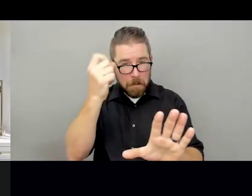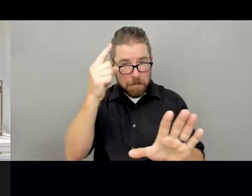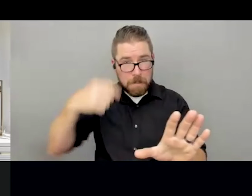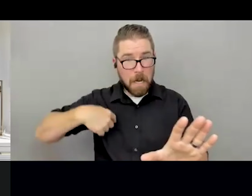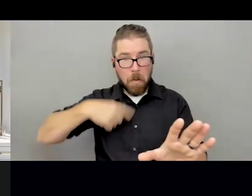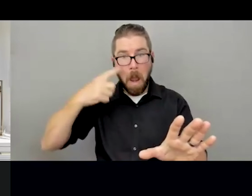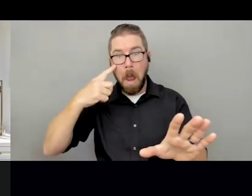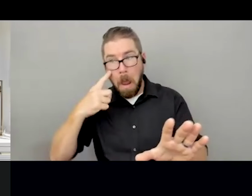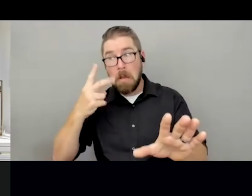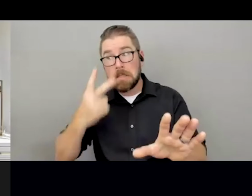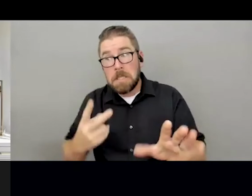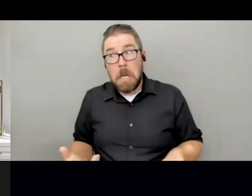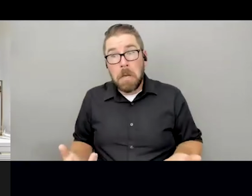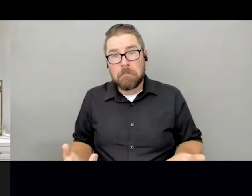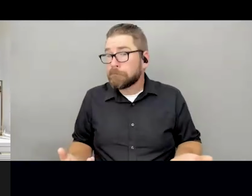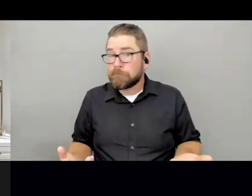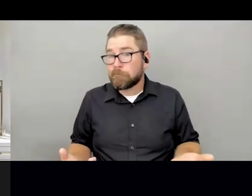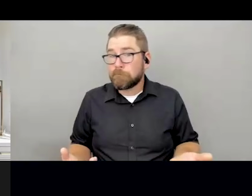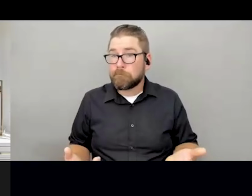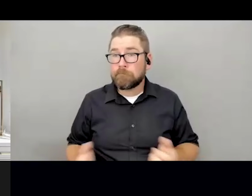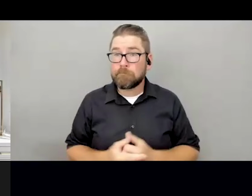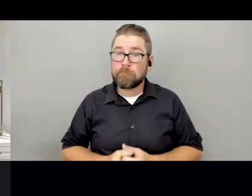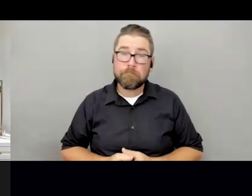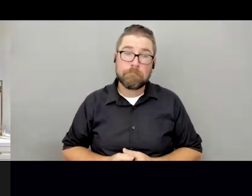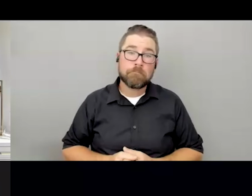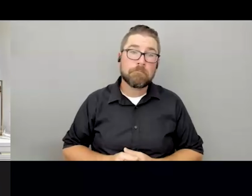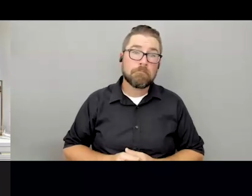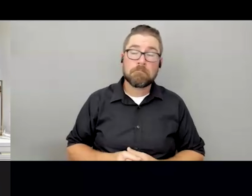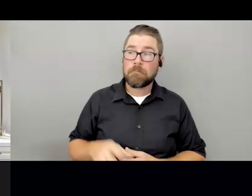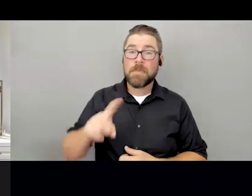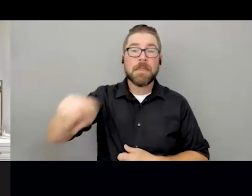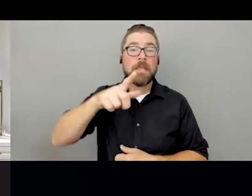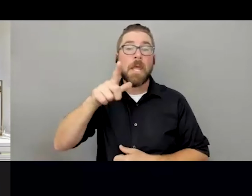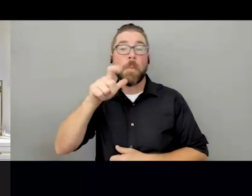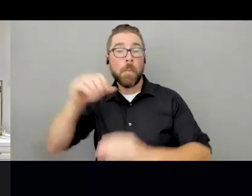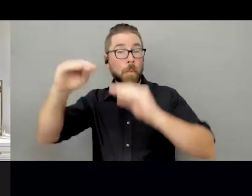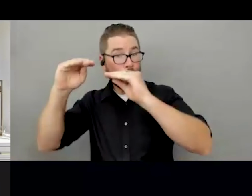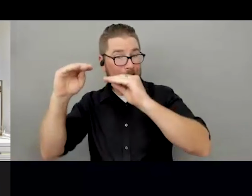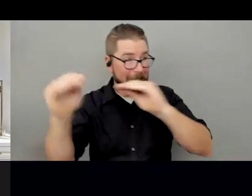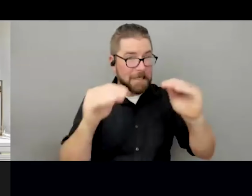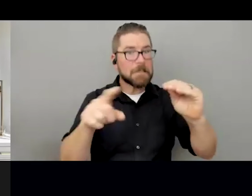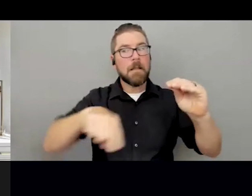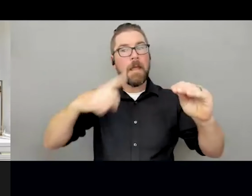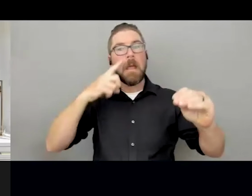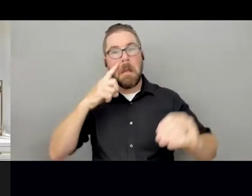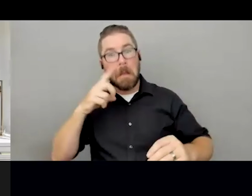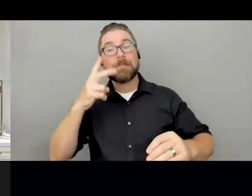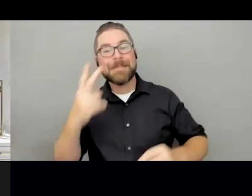which is a unique, perspective that the instructional faculty have. You see the students and you know, you're trying to get them to drink the water or